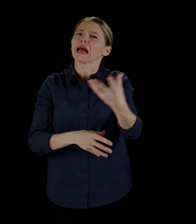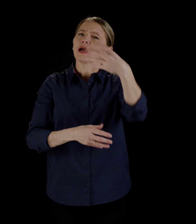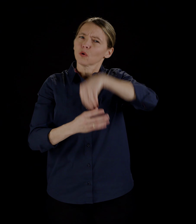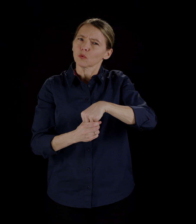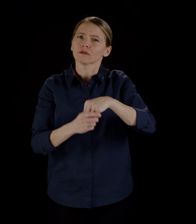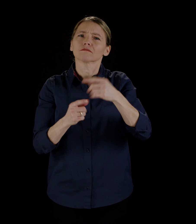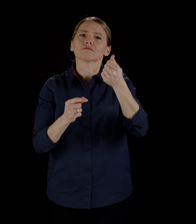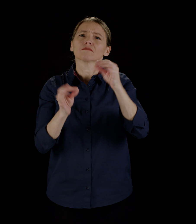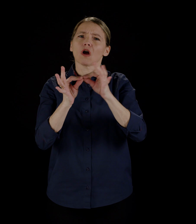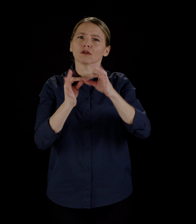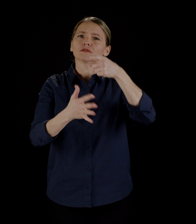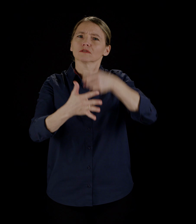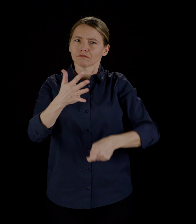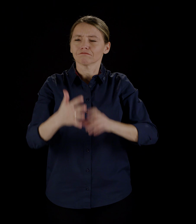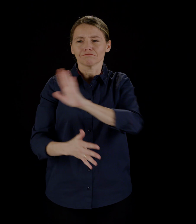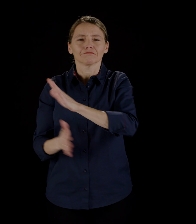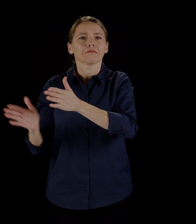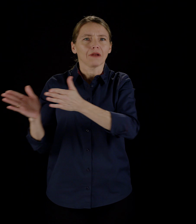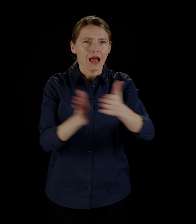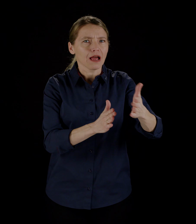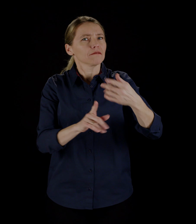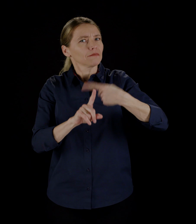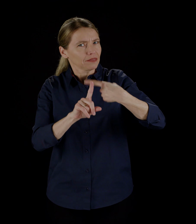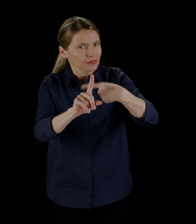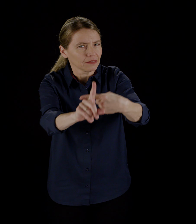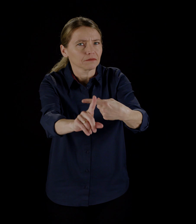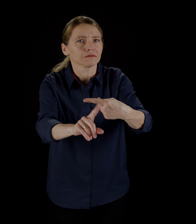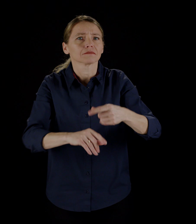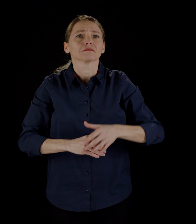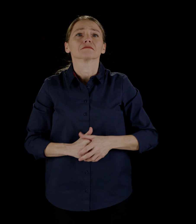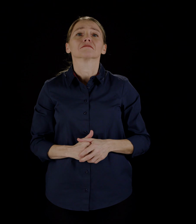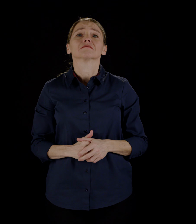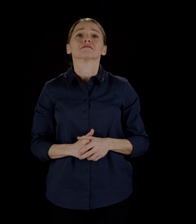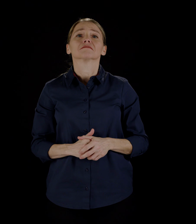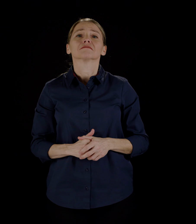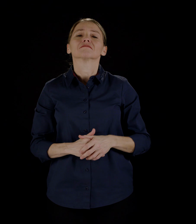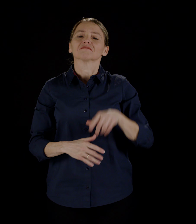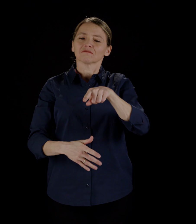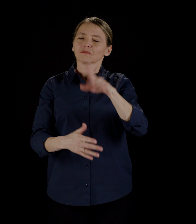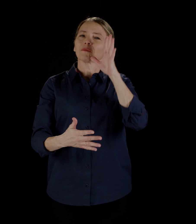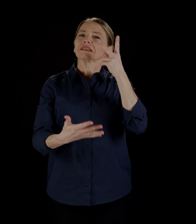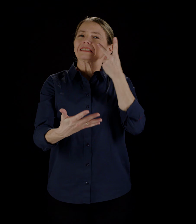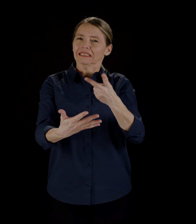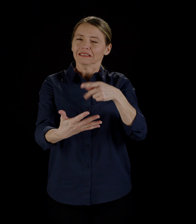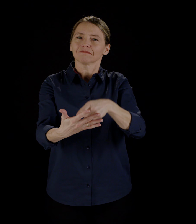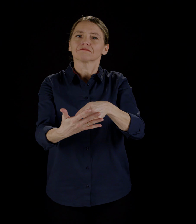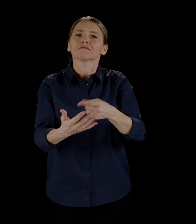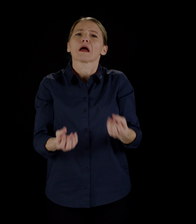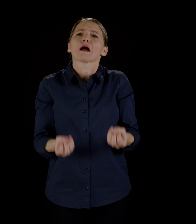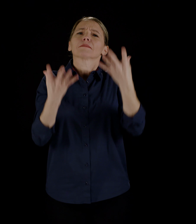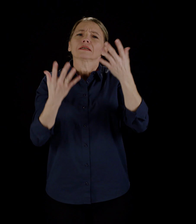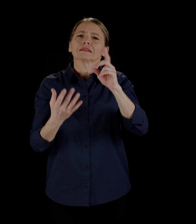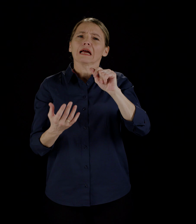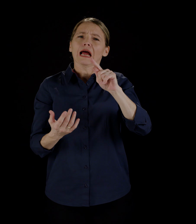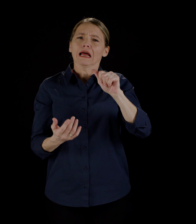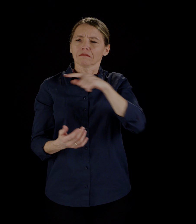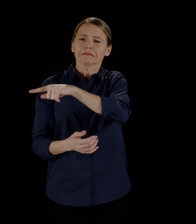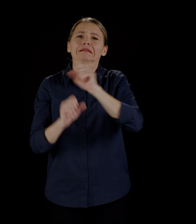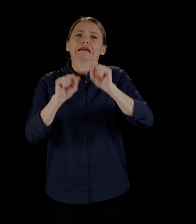This will typically indicate how much data they can use during a billing period before data overage fees apply.